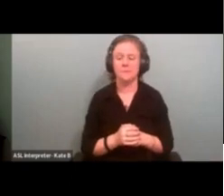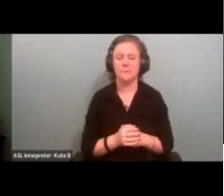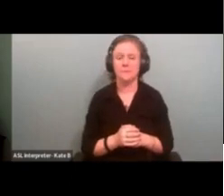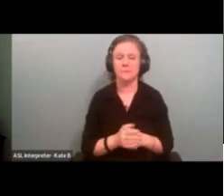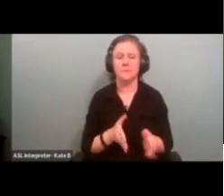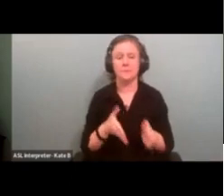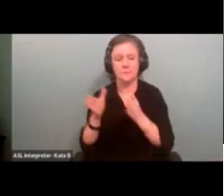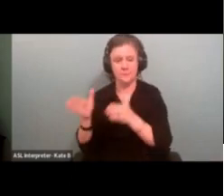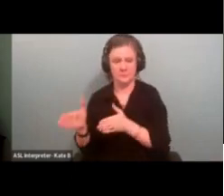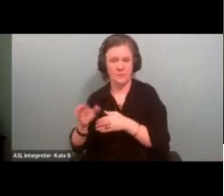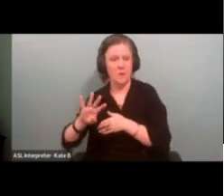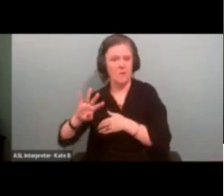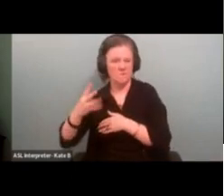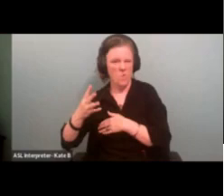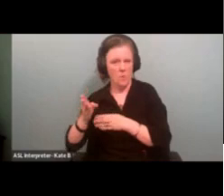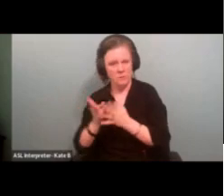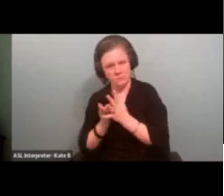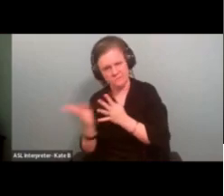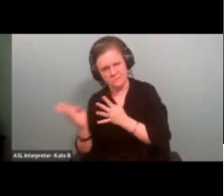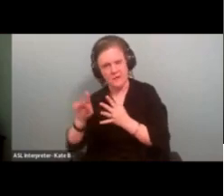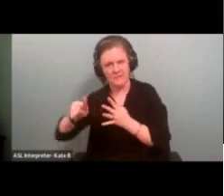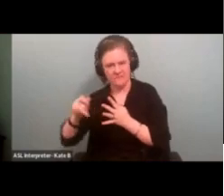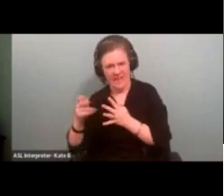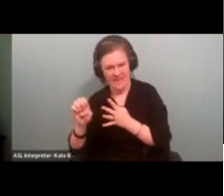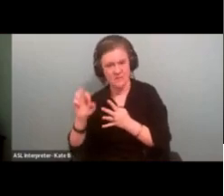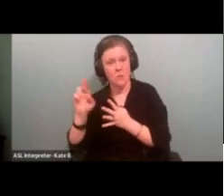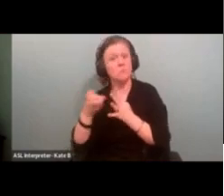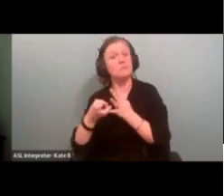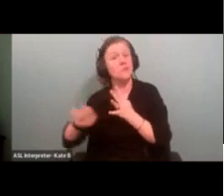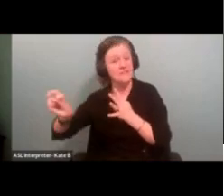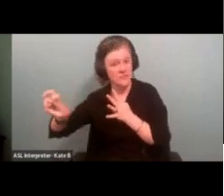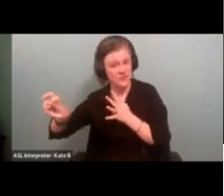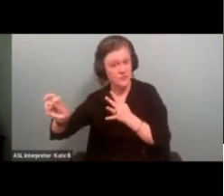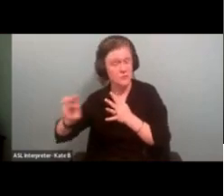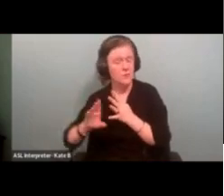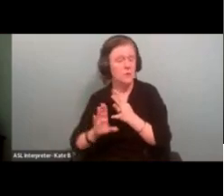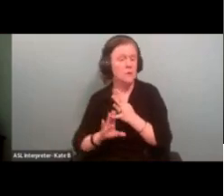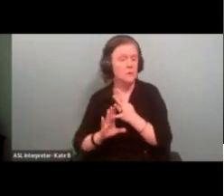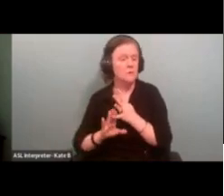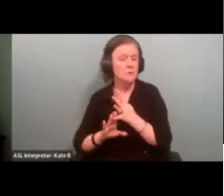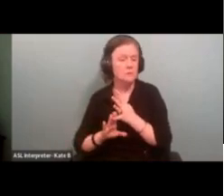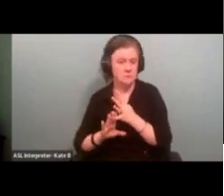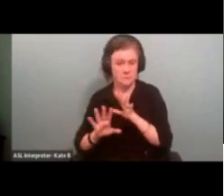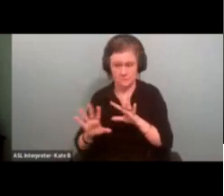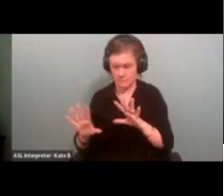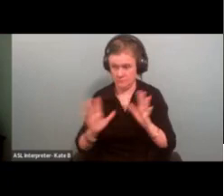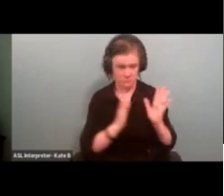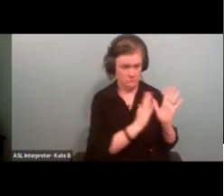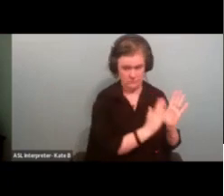Phase four, the transition phase, we want to make sure, ultimately, that a family's